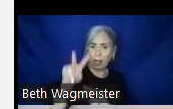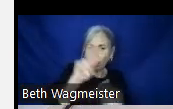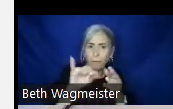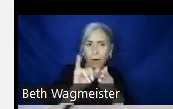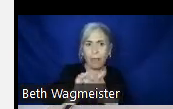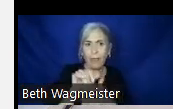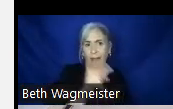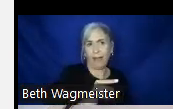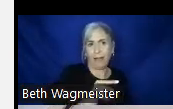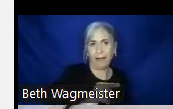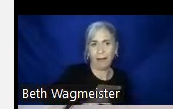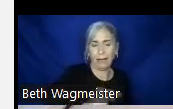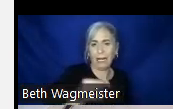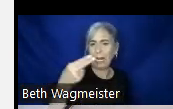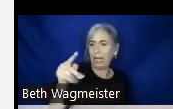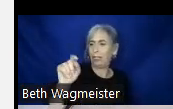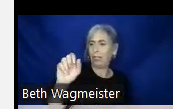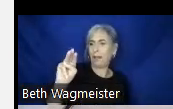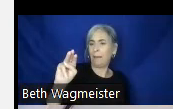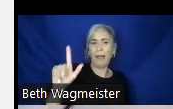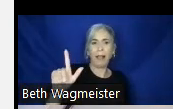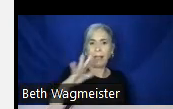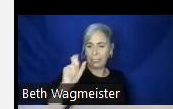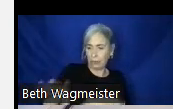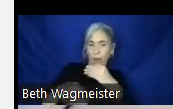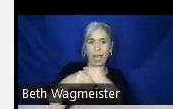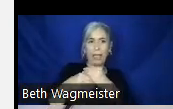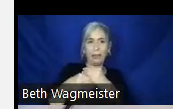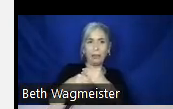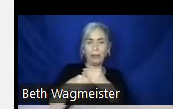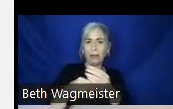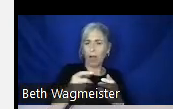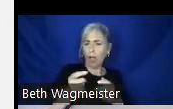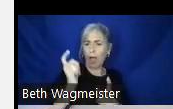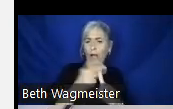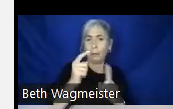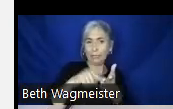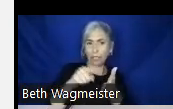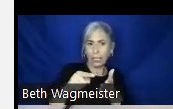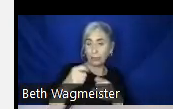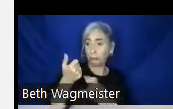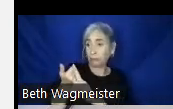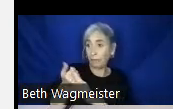add all the HTML I need to add in. Automatic or manual checks that are suggested. Are you